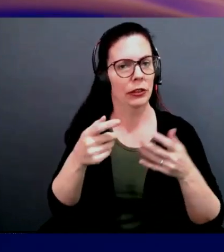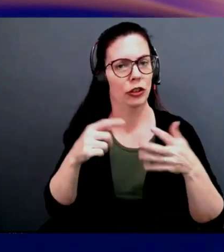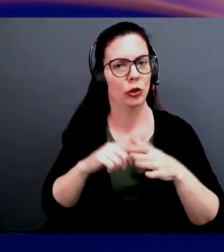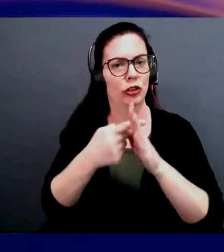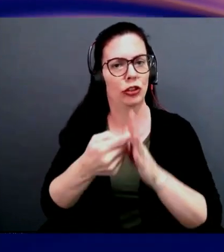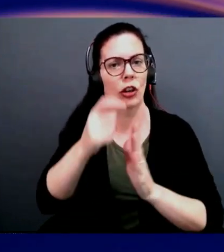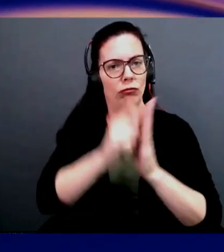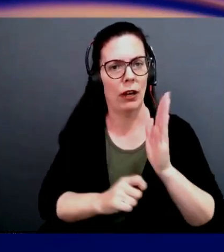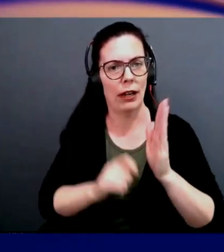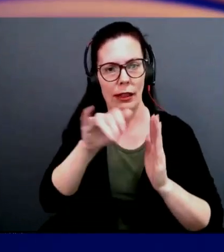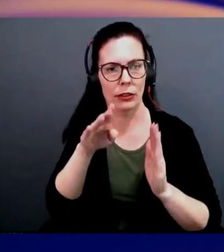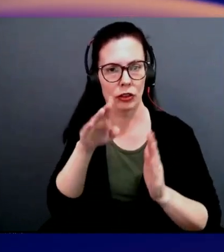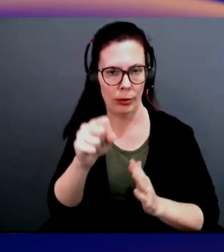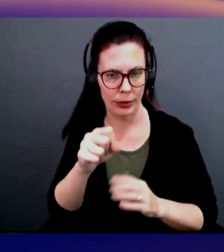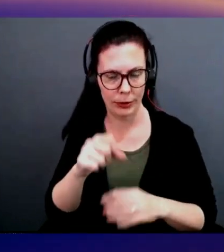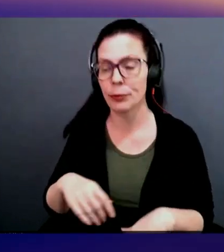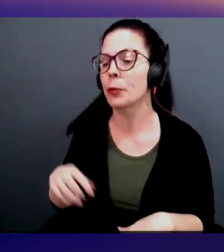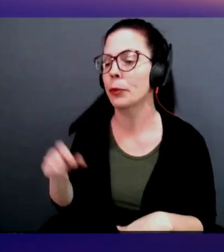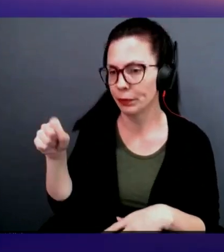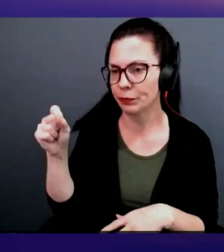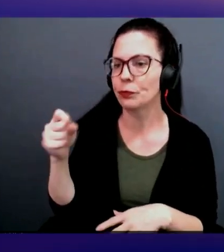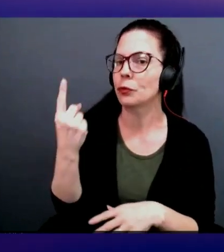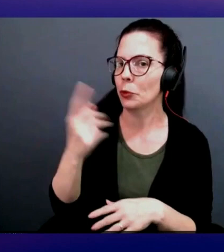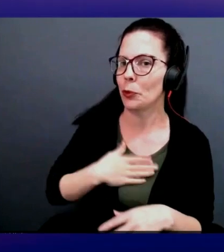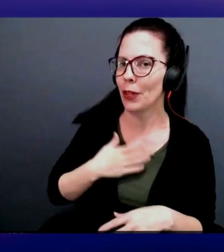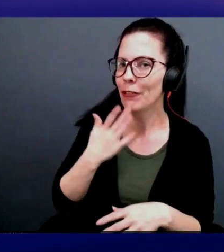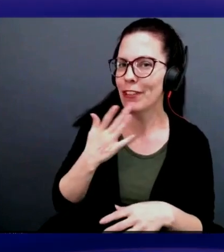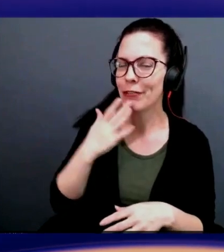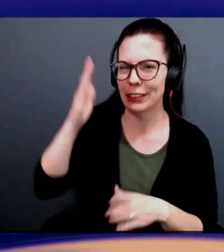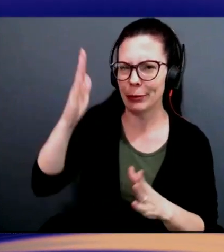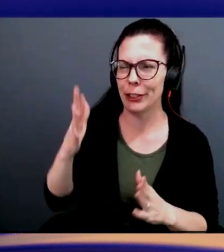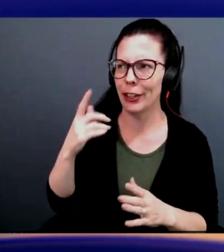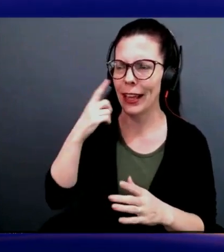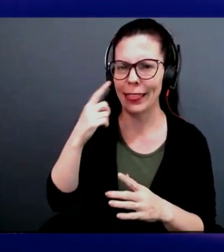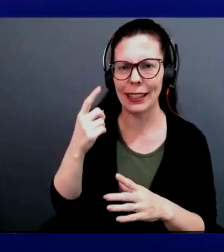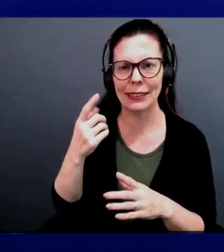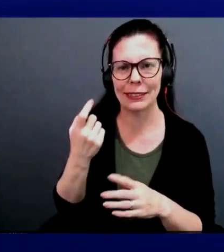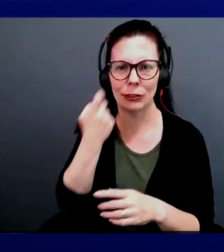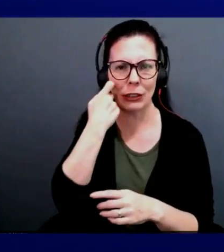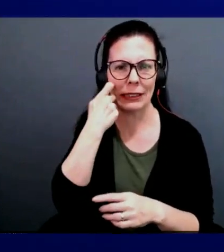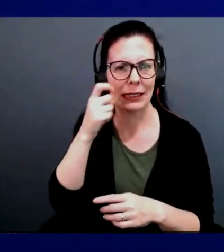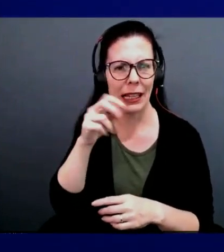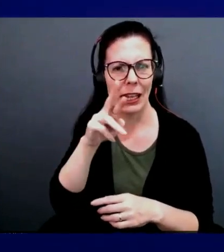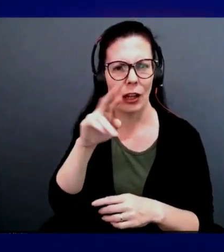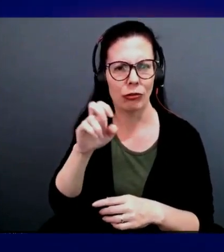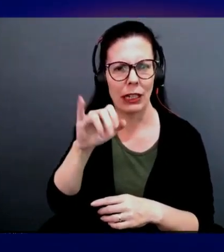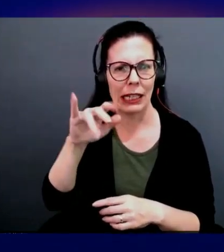So Werner is one of my favorite speaker. I think last re:Invent he talked about launching primitives.